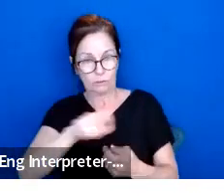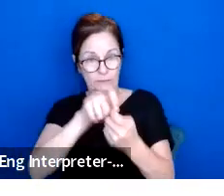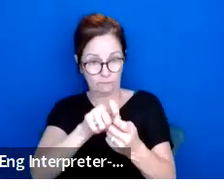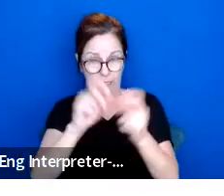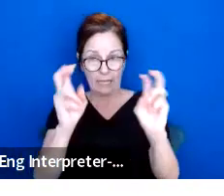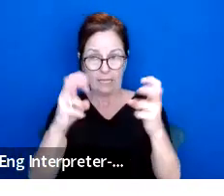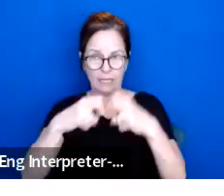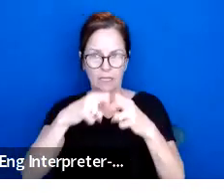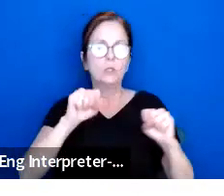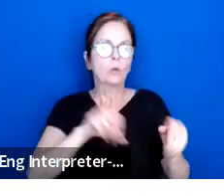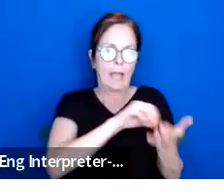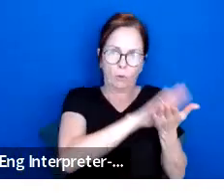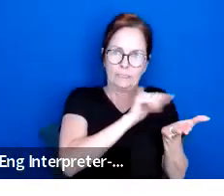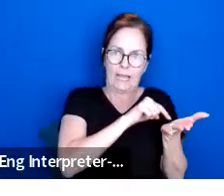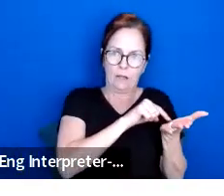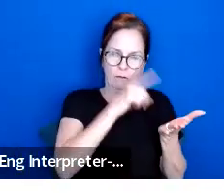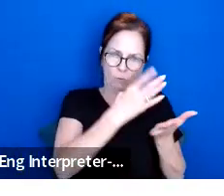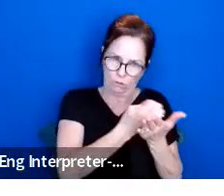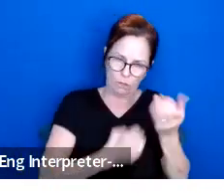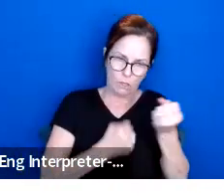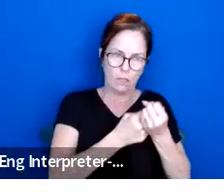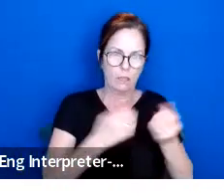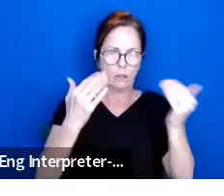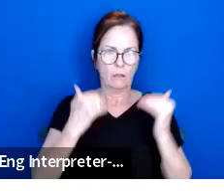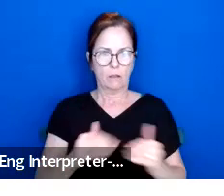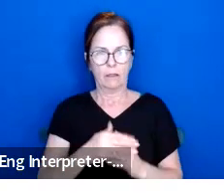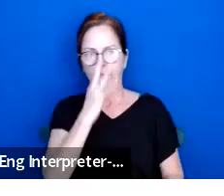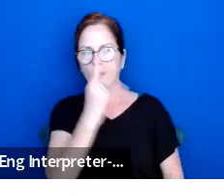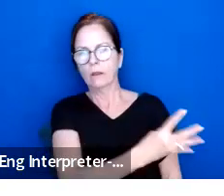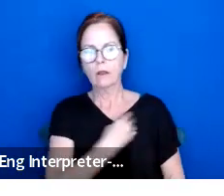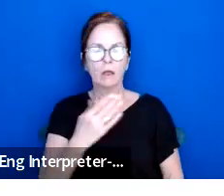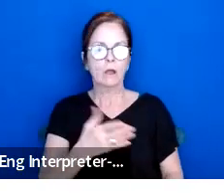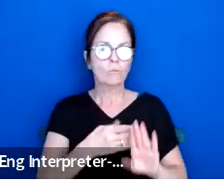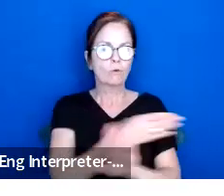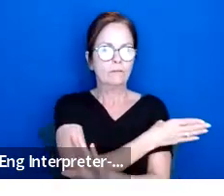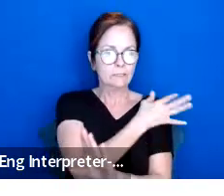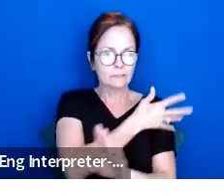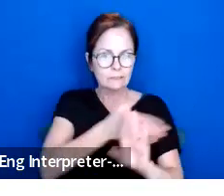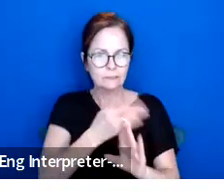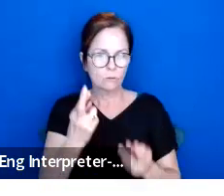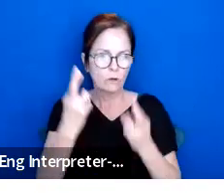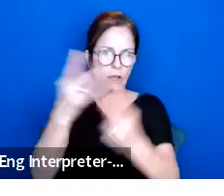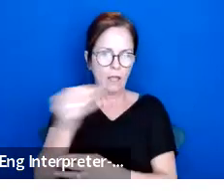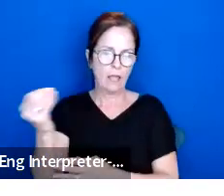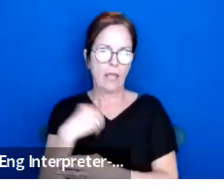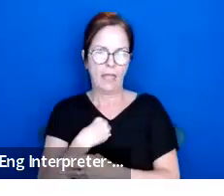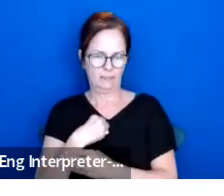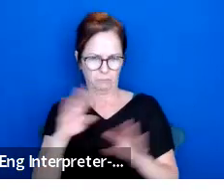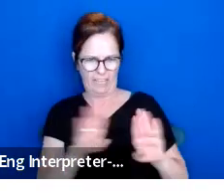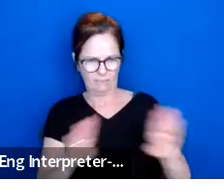That can be noted. And ignoring previous recommendations and repeating the behavior as, of several of this has mentioned already.